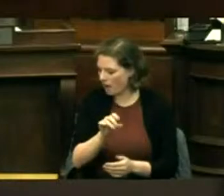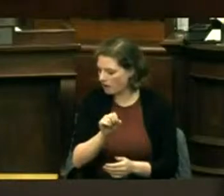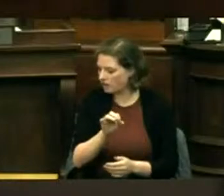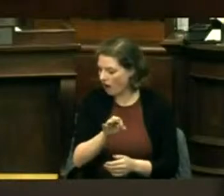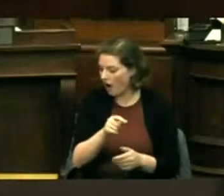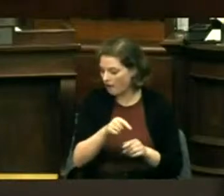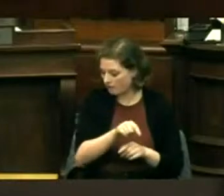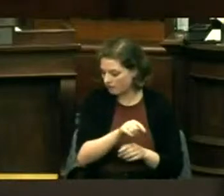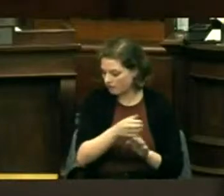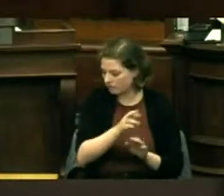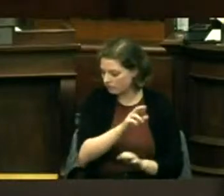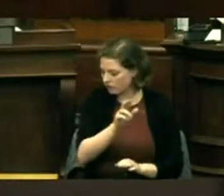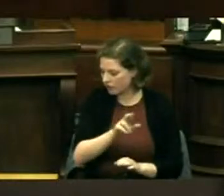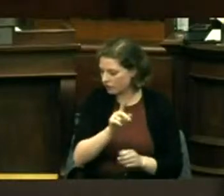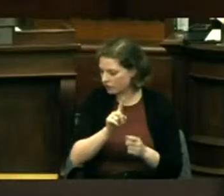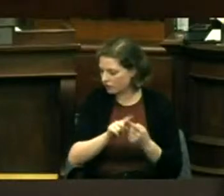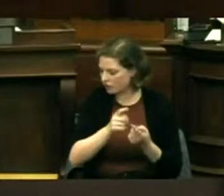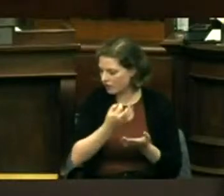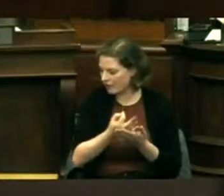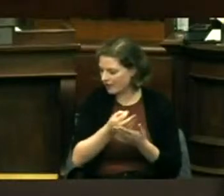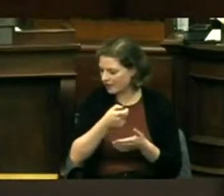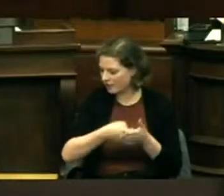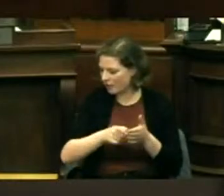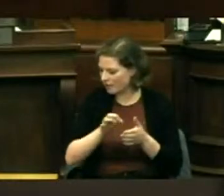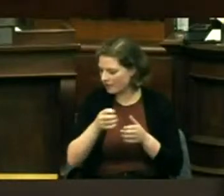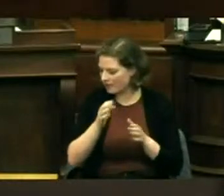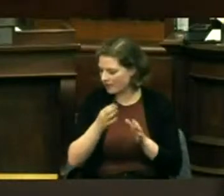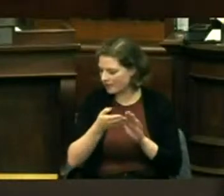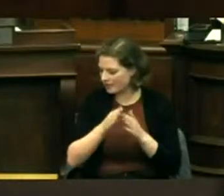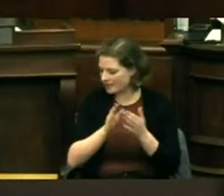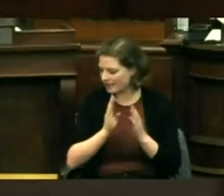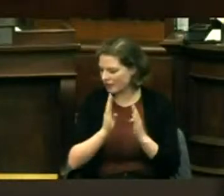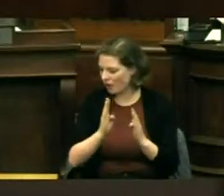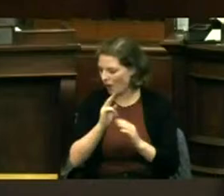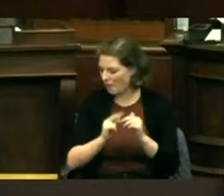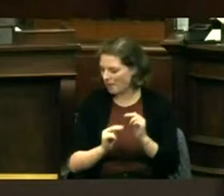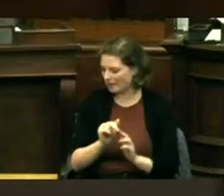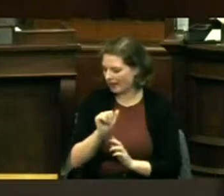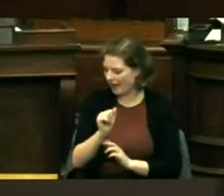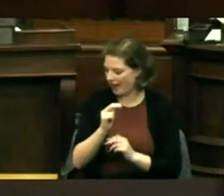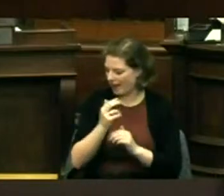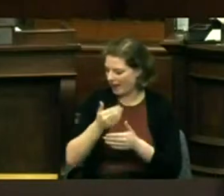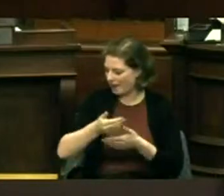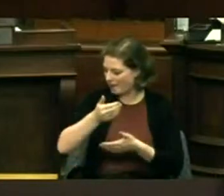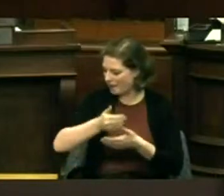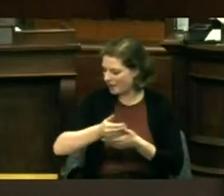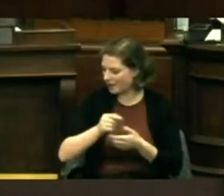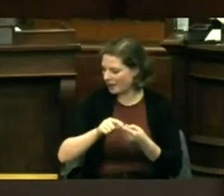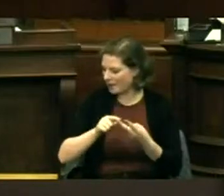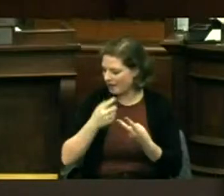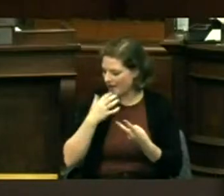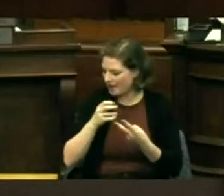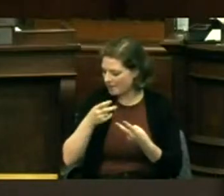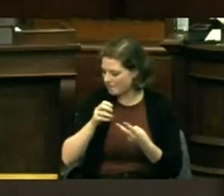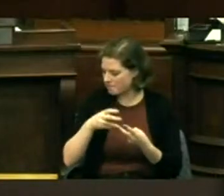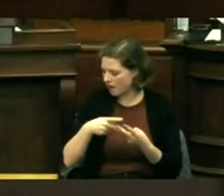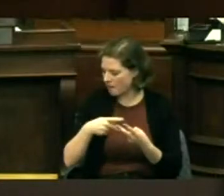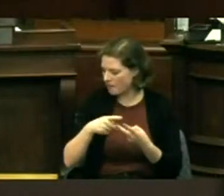the issuance of $661,000 bonds of said city to finance the cost